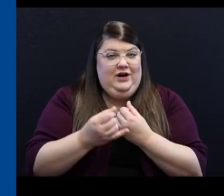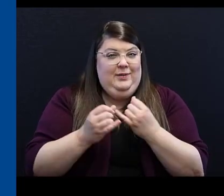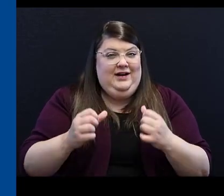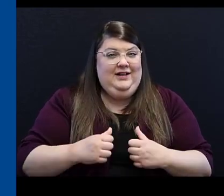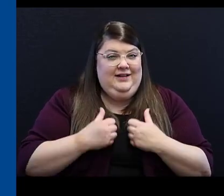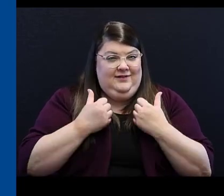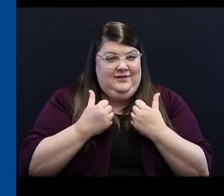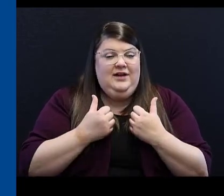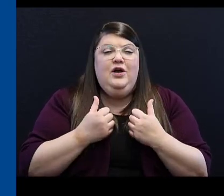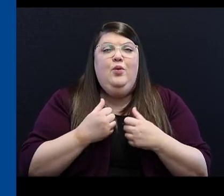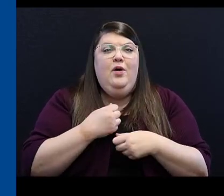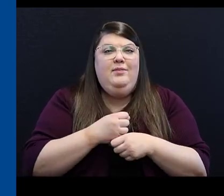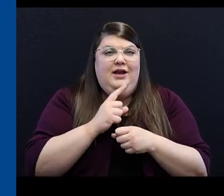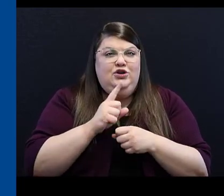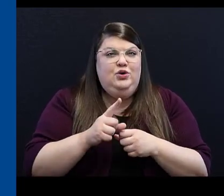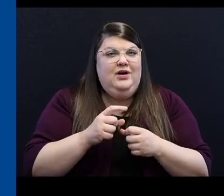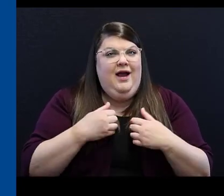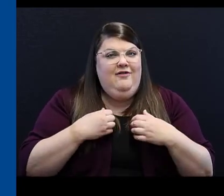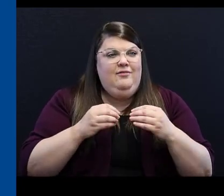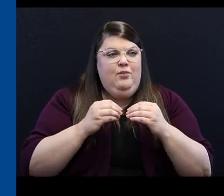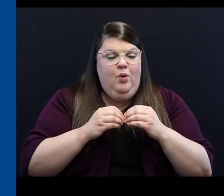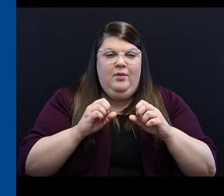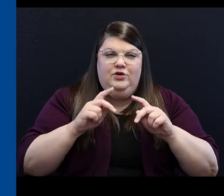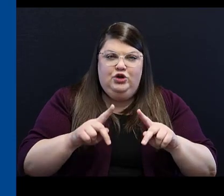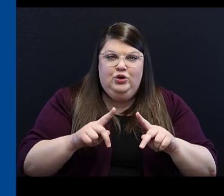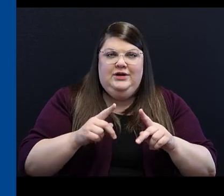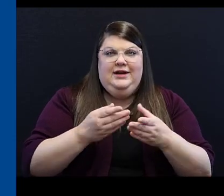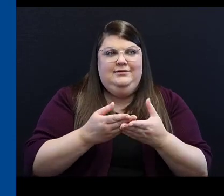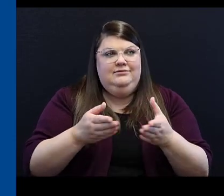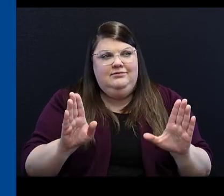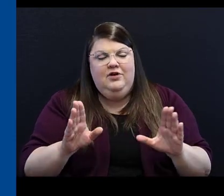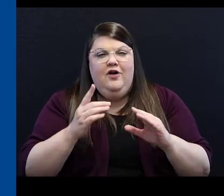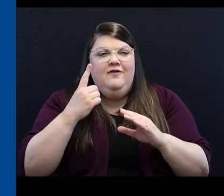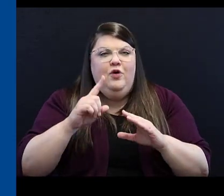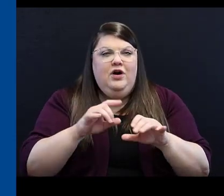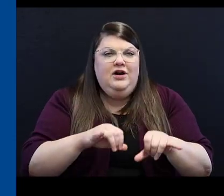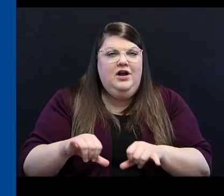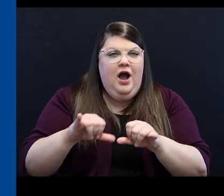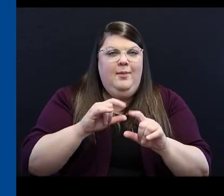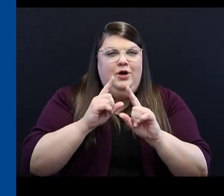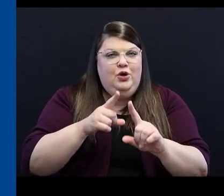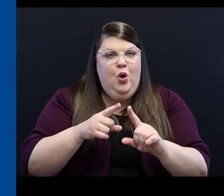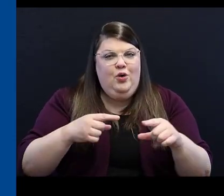create opportunities for a unified vision; common goals; cross-partner education and